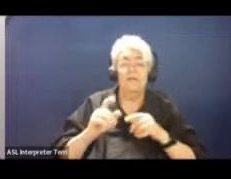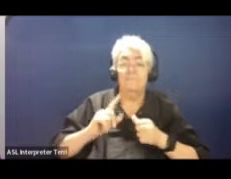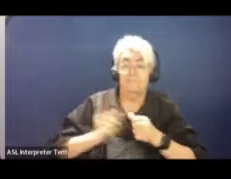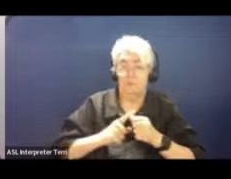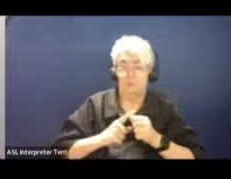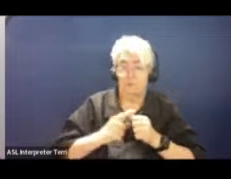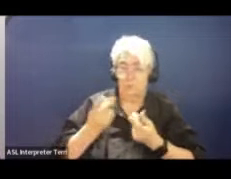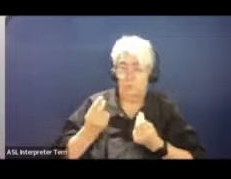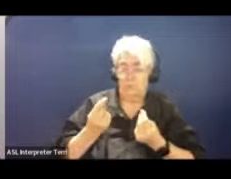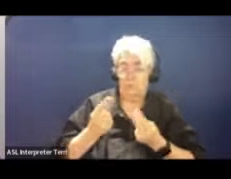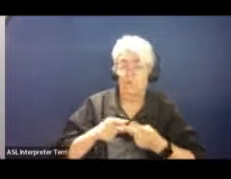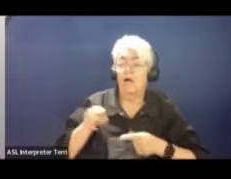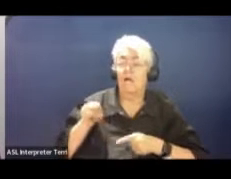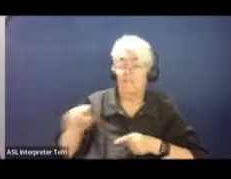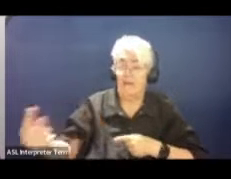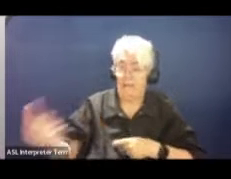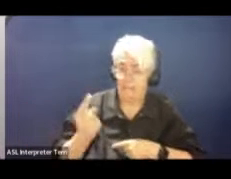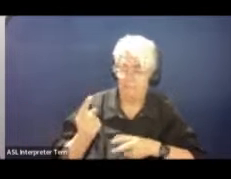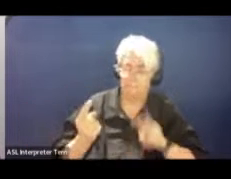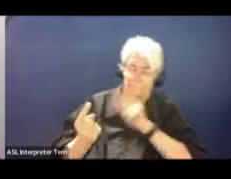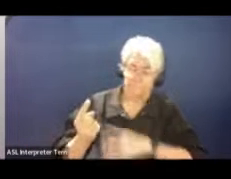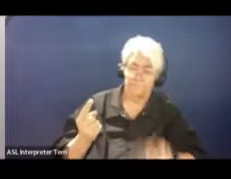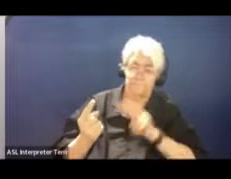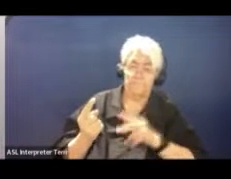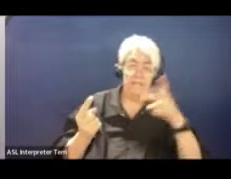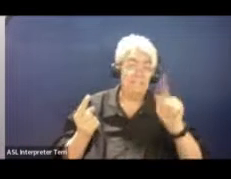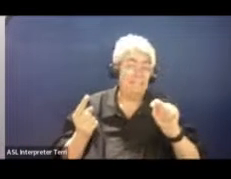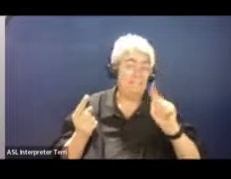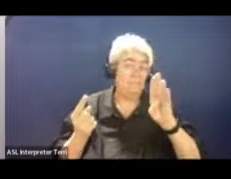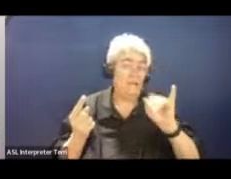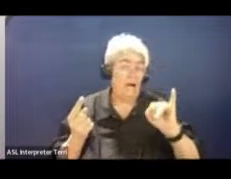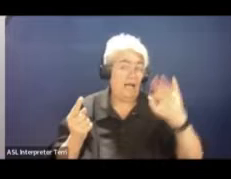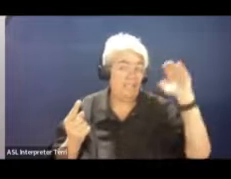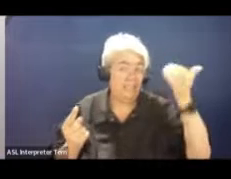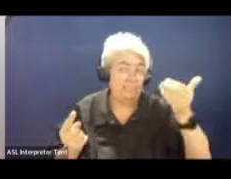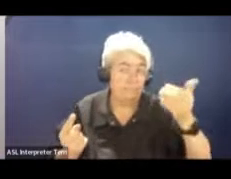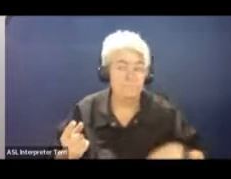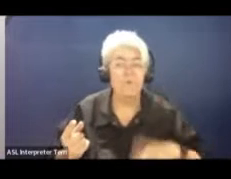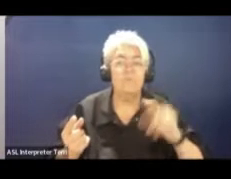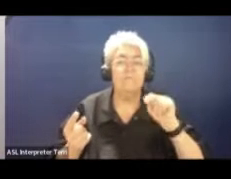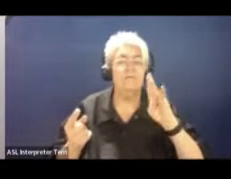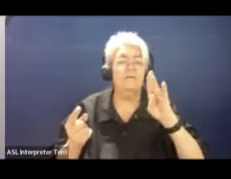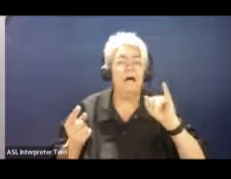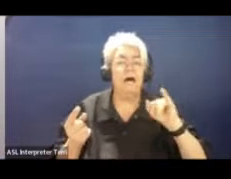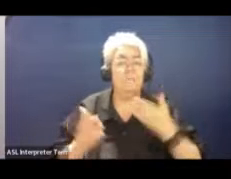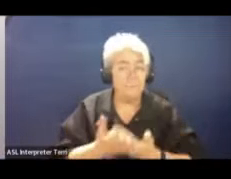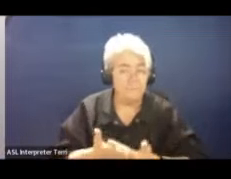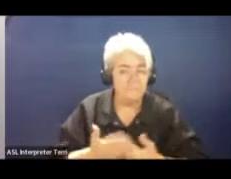currently going through this process, whether they're in custody in the county jail or detention center, or in the